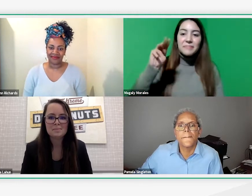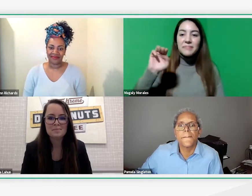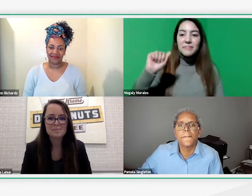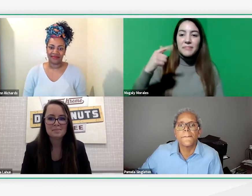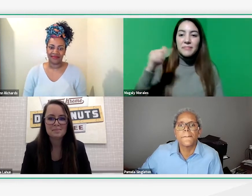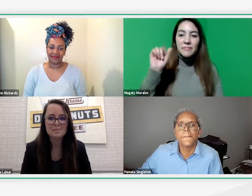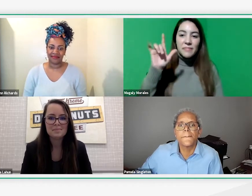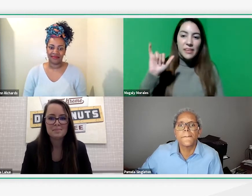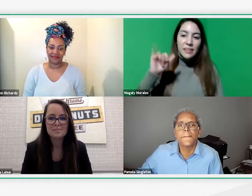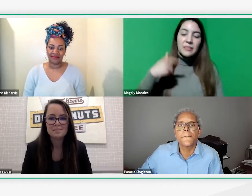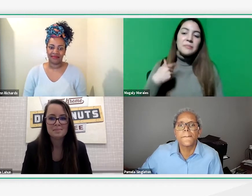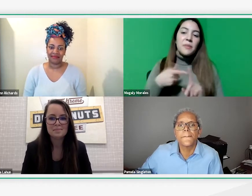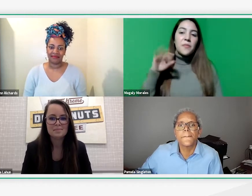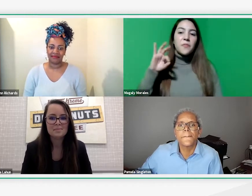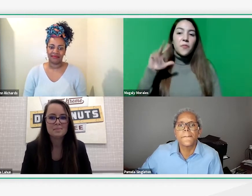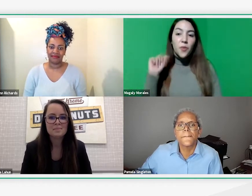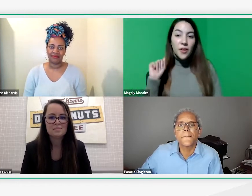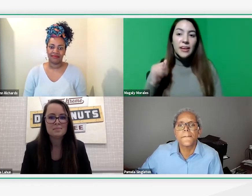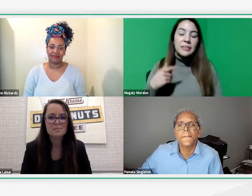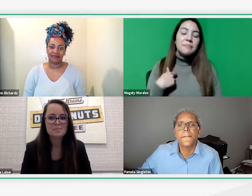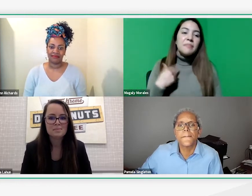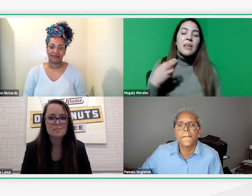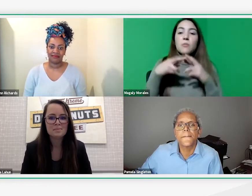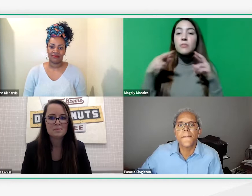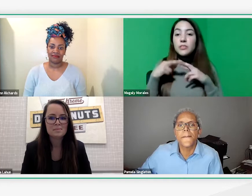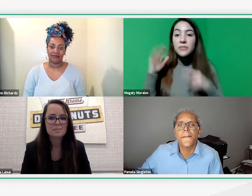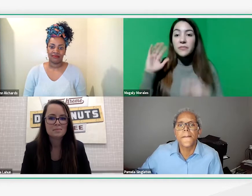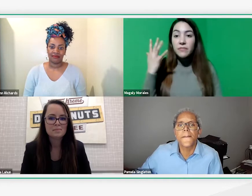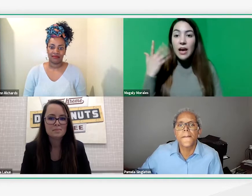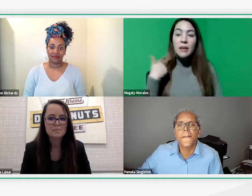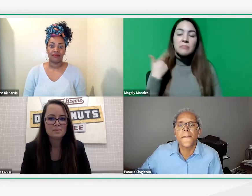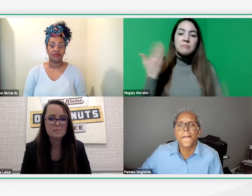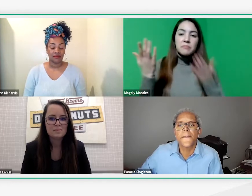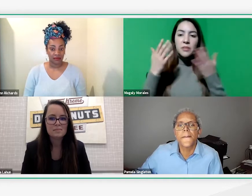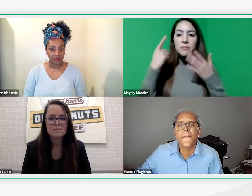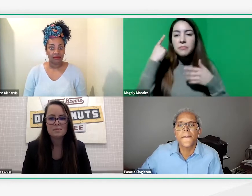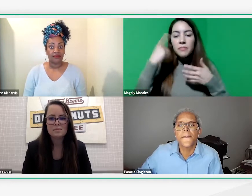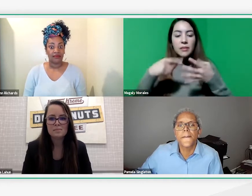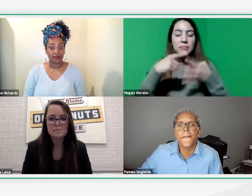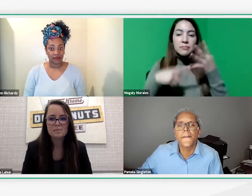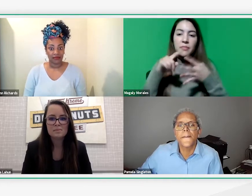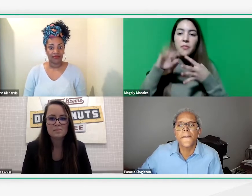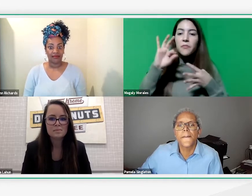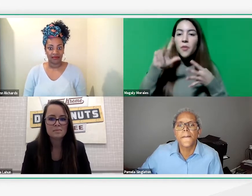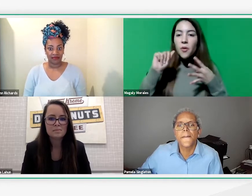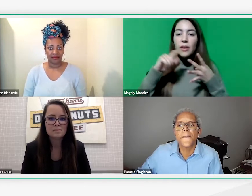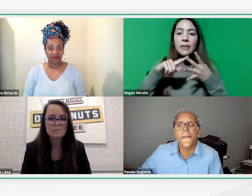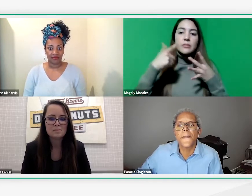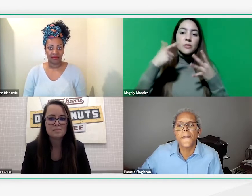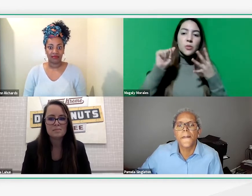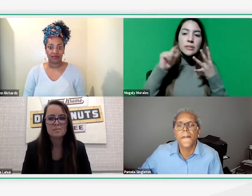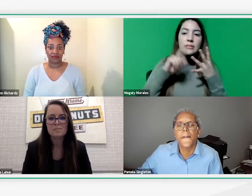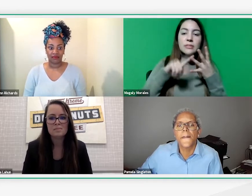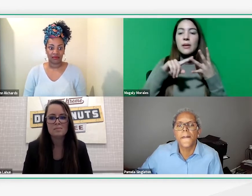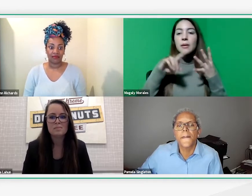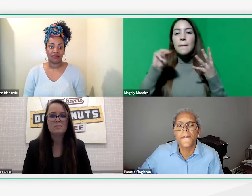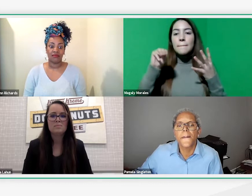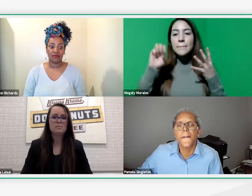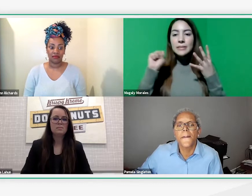Hi, my name is Magaly Morales. I'm in Region 5, so I cover Florida, Georgia,